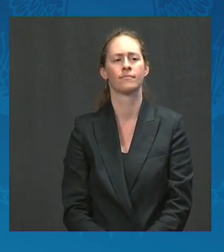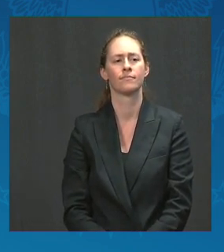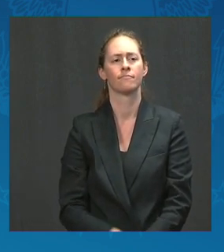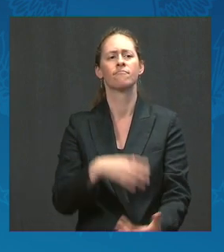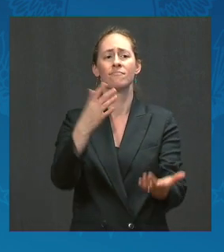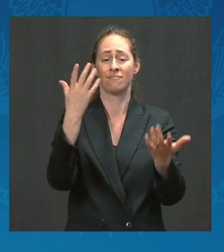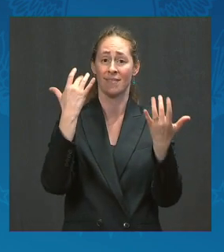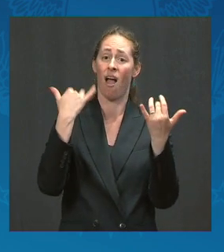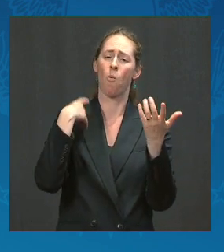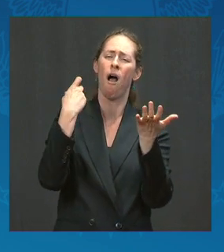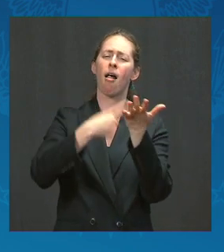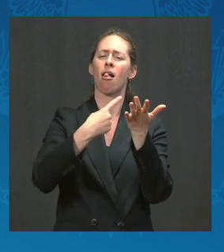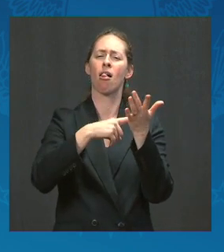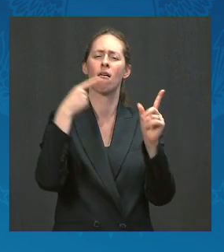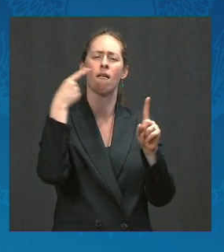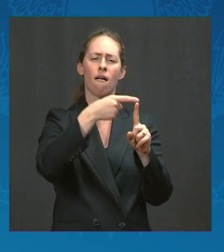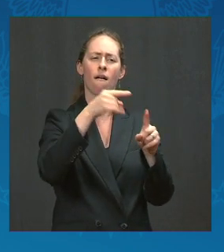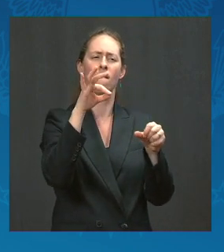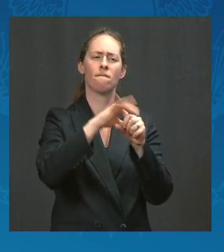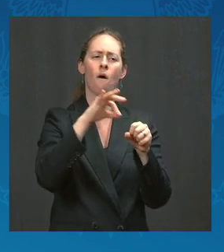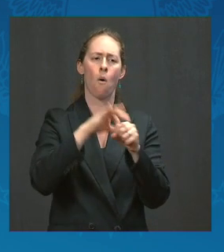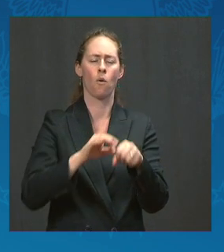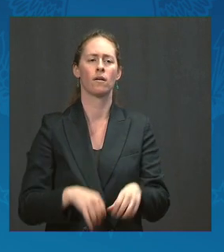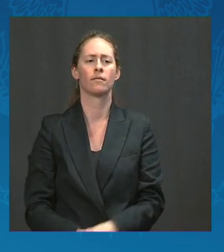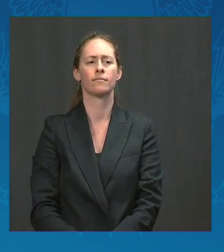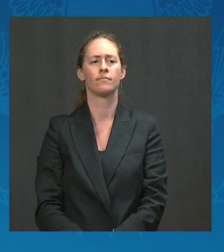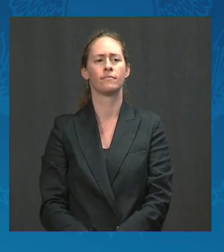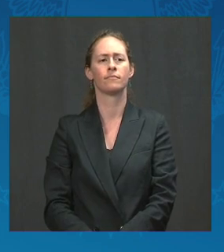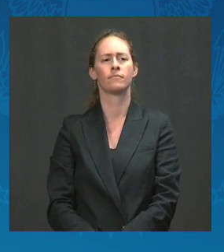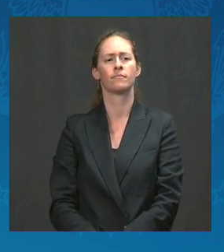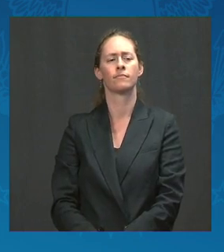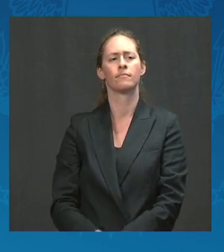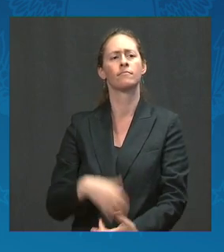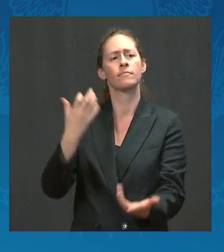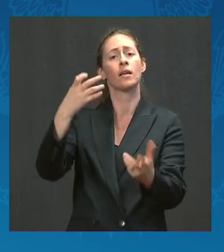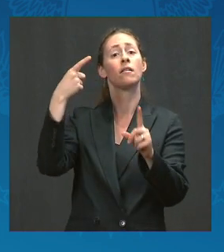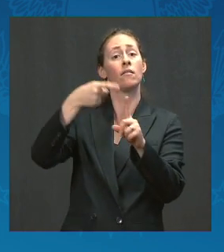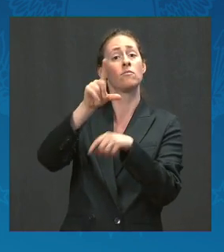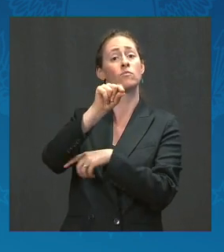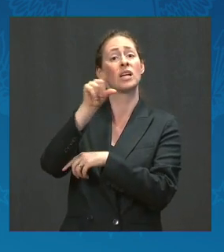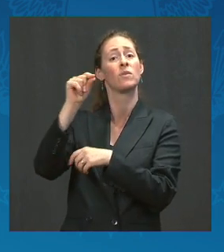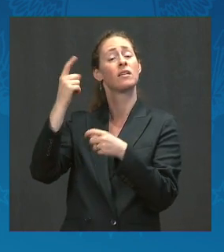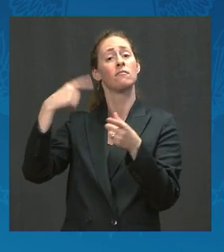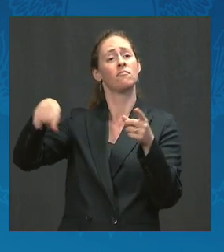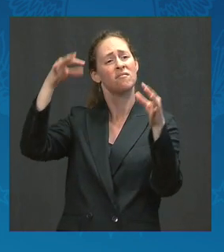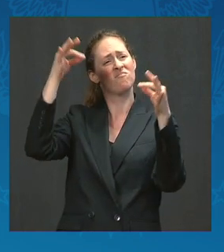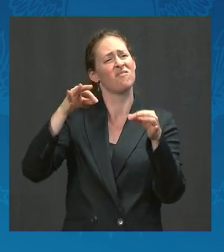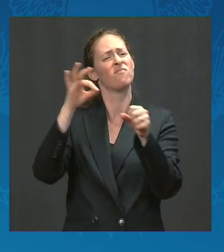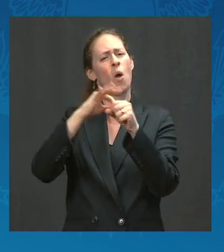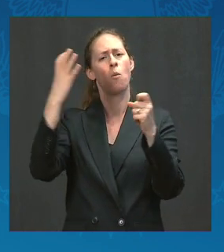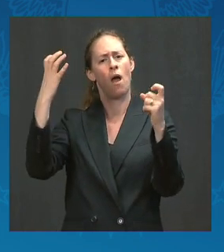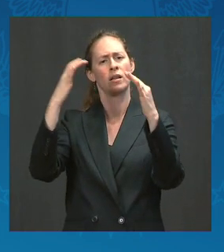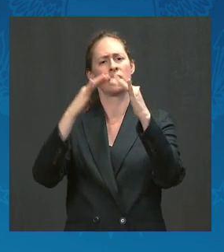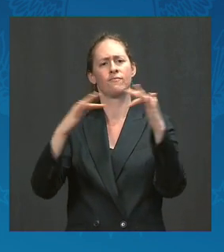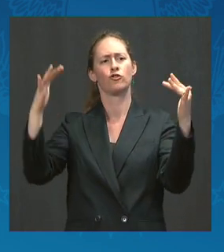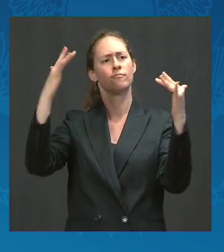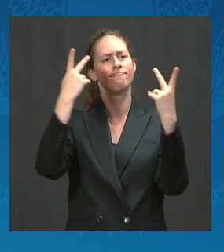Voters in 2020 also called for more diversity and representation in our judicial system.